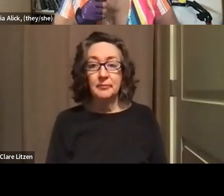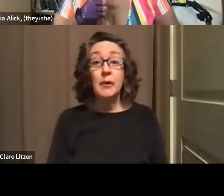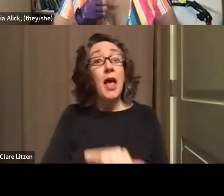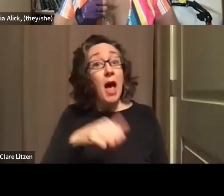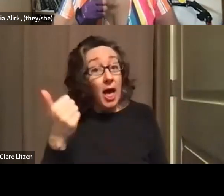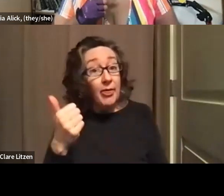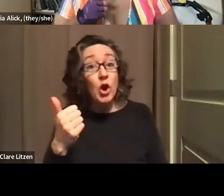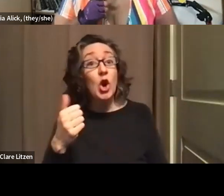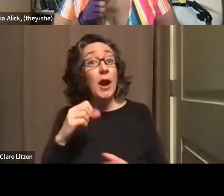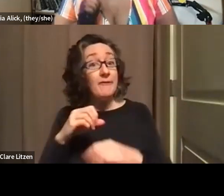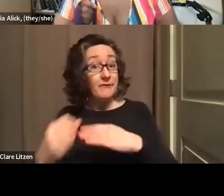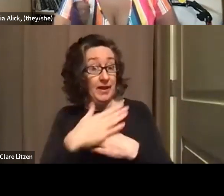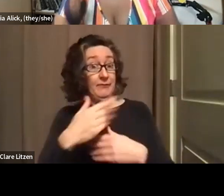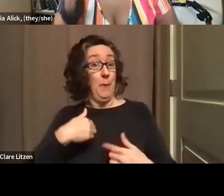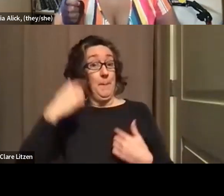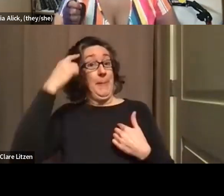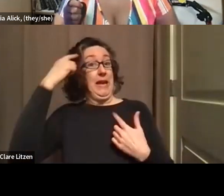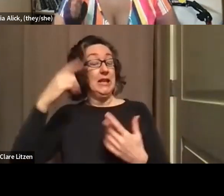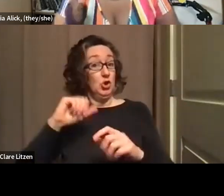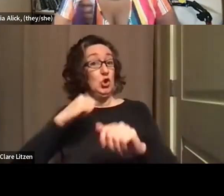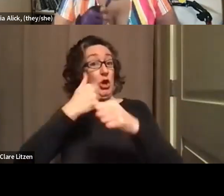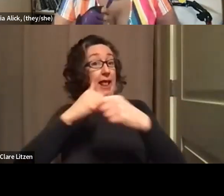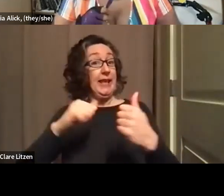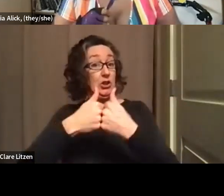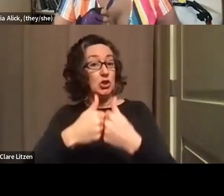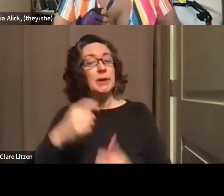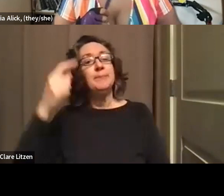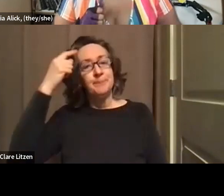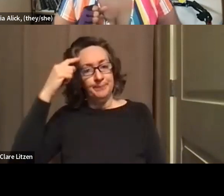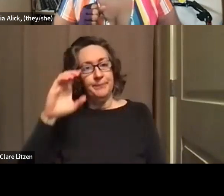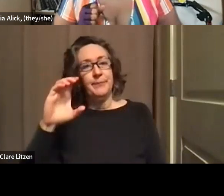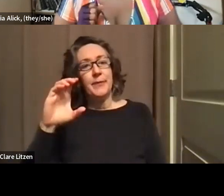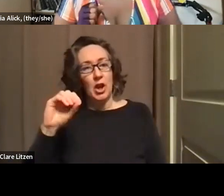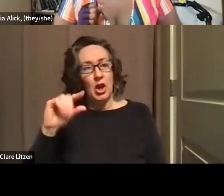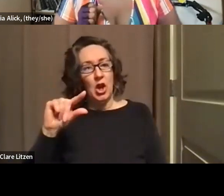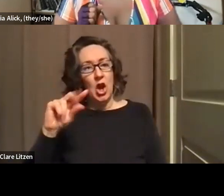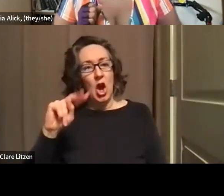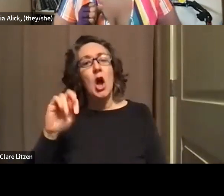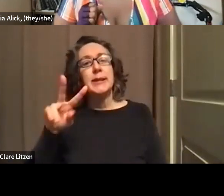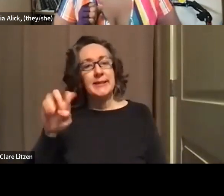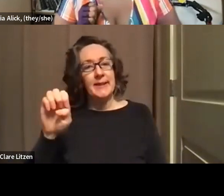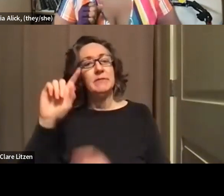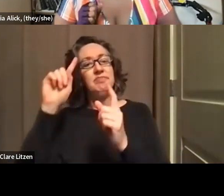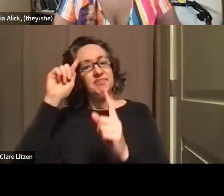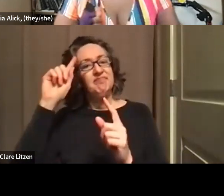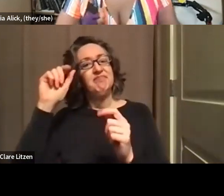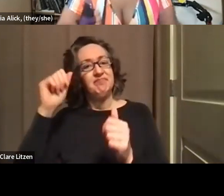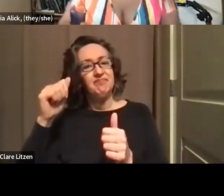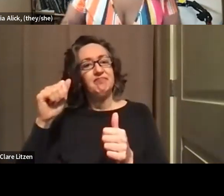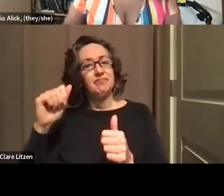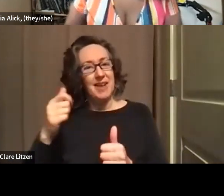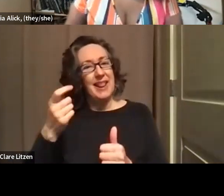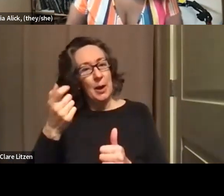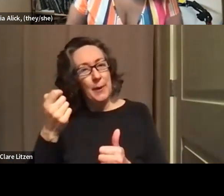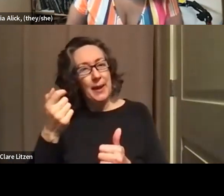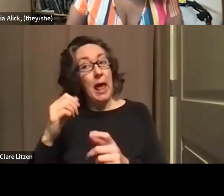In the last years recently, I have cognitive decline which impacts how I process information